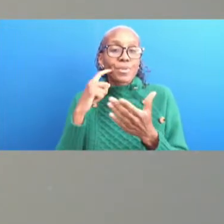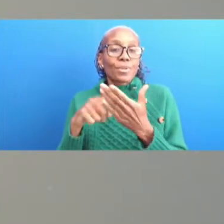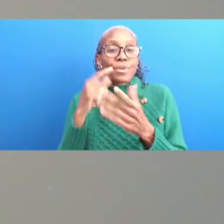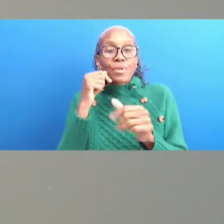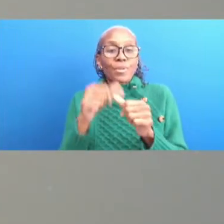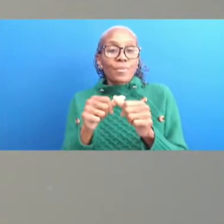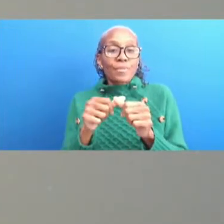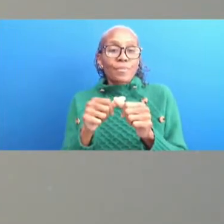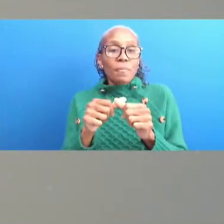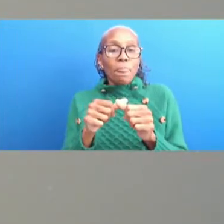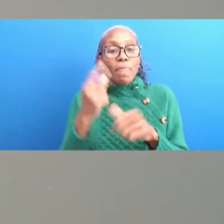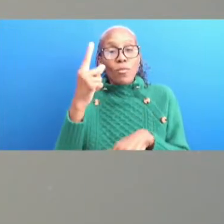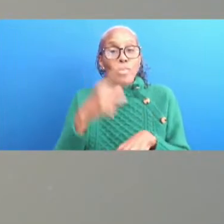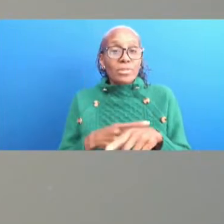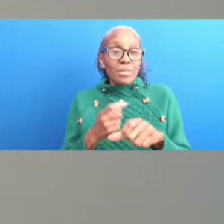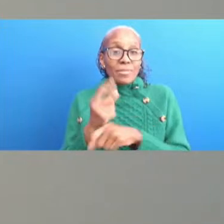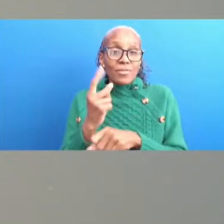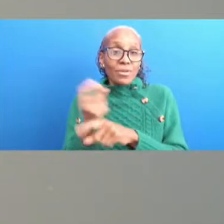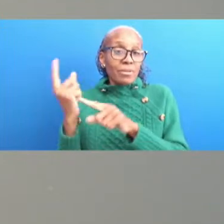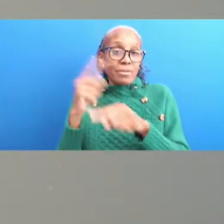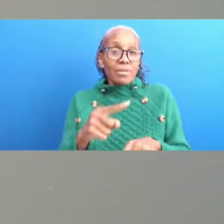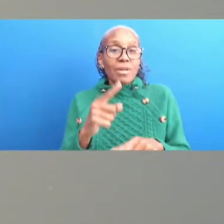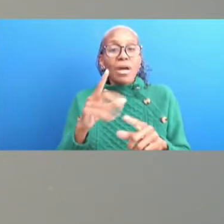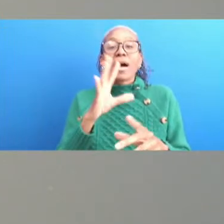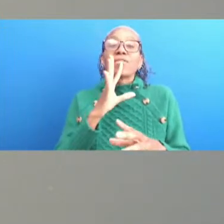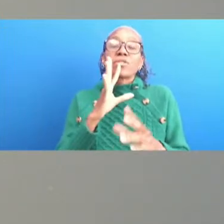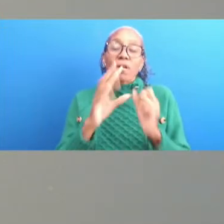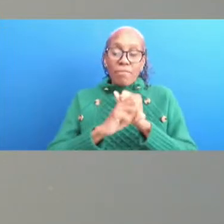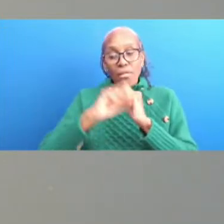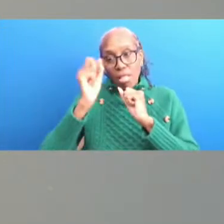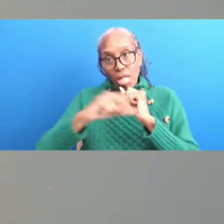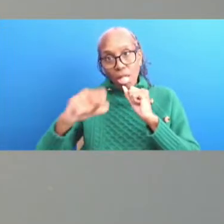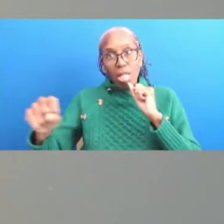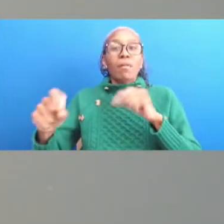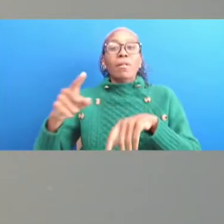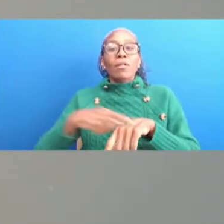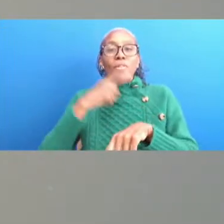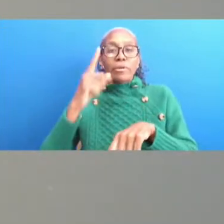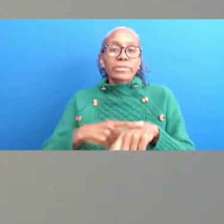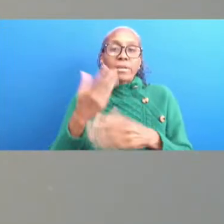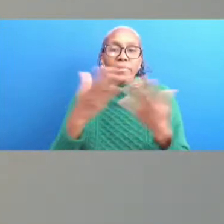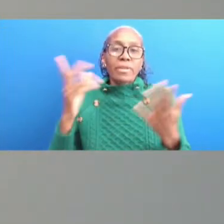COUNTY MANAGER, COMMISSIONERS THANK YOU ALL FOR THE OPPORTUNITY.